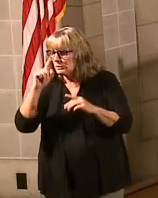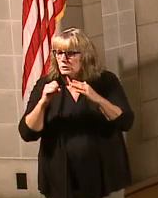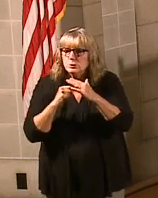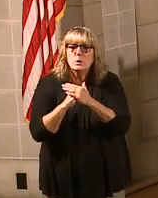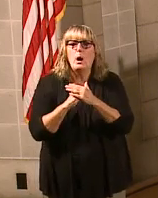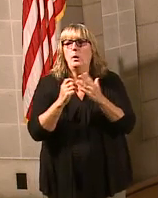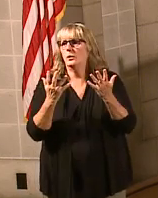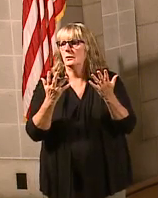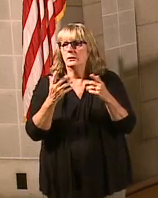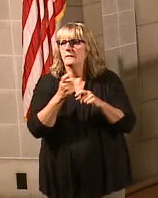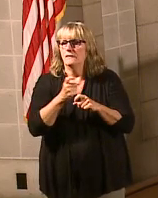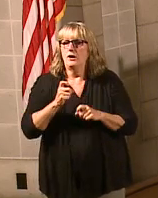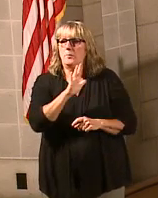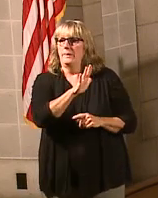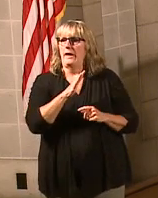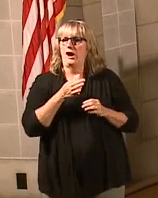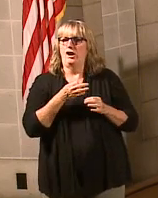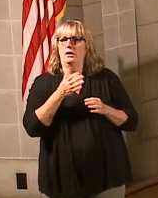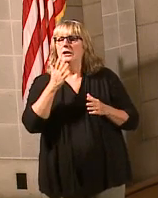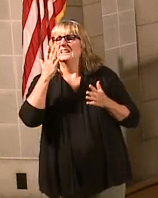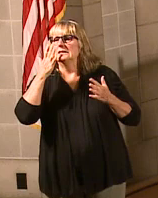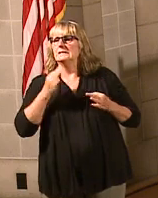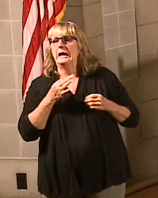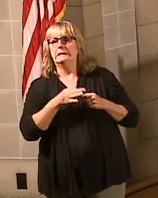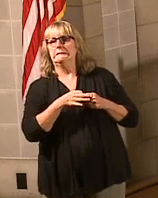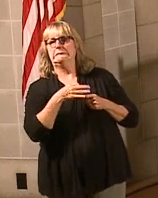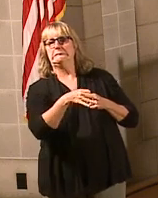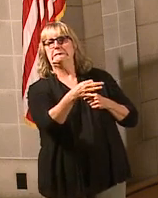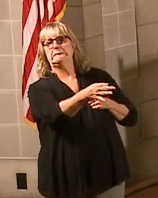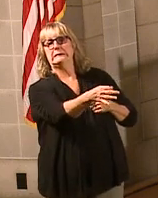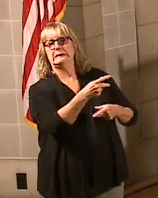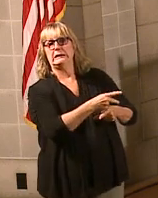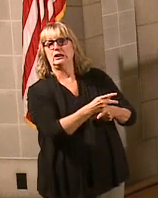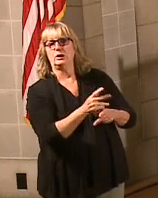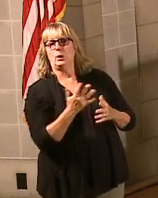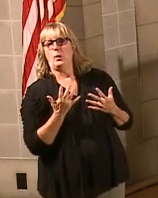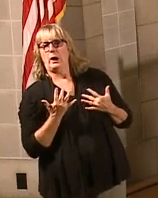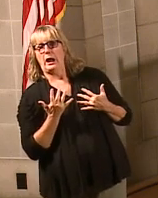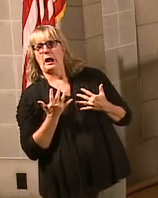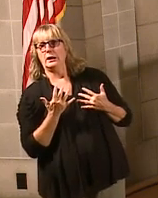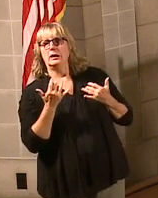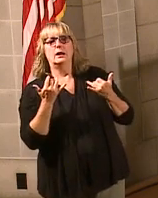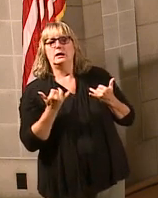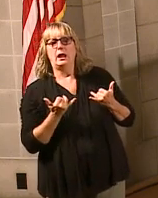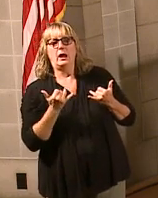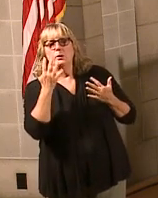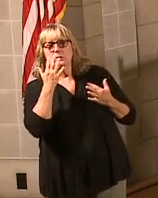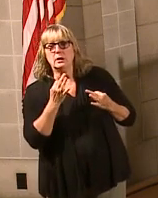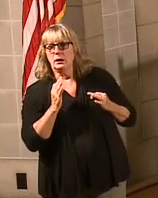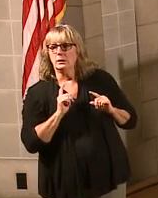WHETHER IT'S CARDIAC SYSTEMS OR CARDIAC EVENTS OR STROKE EVENTS